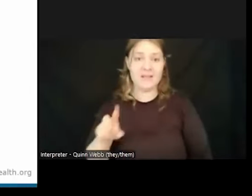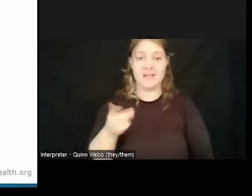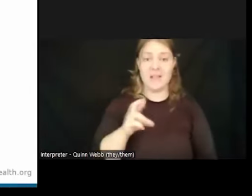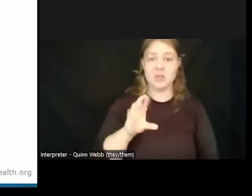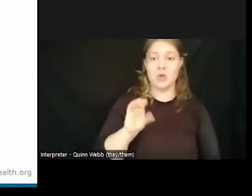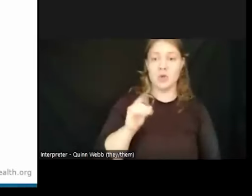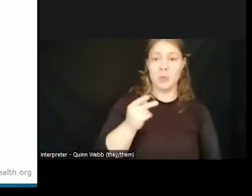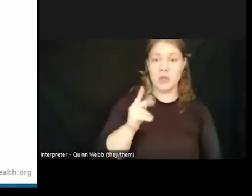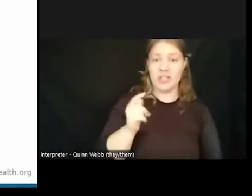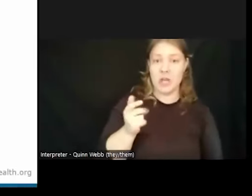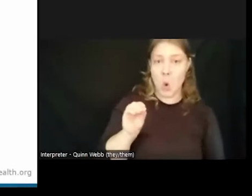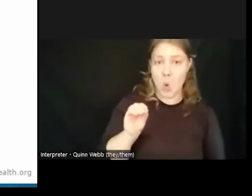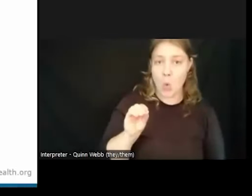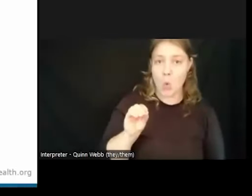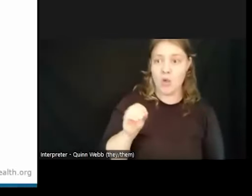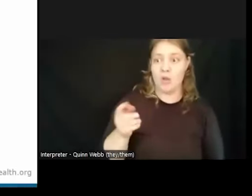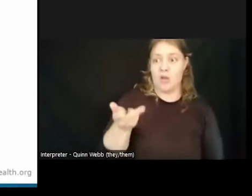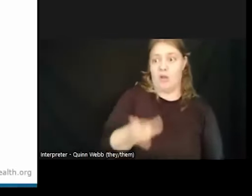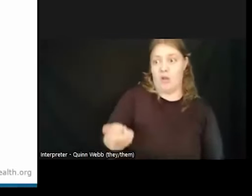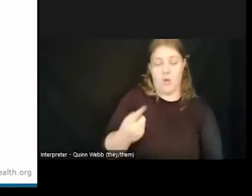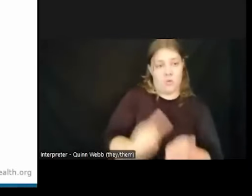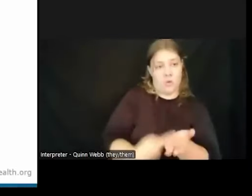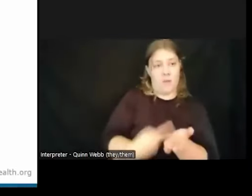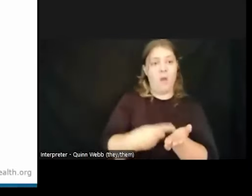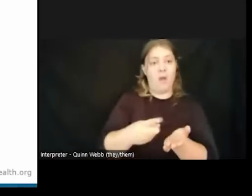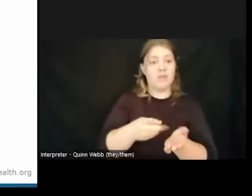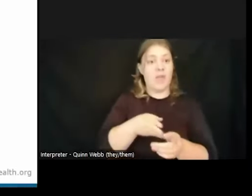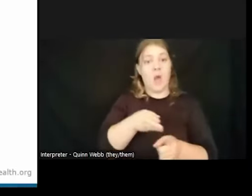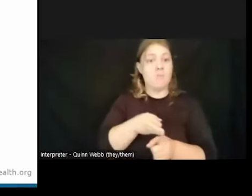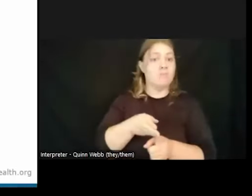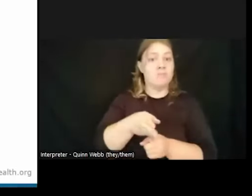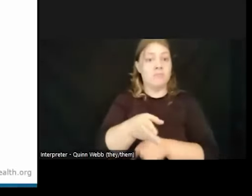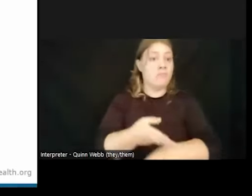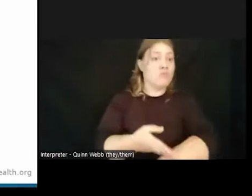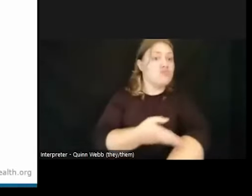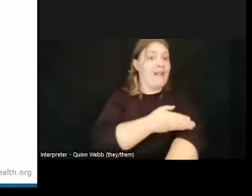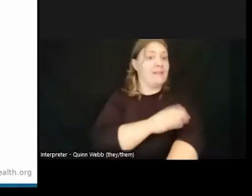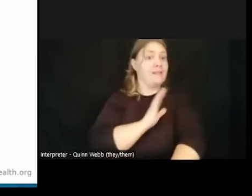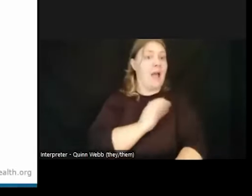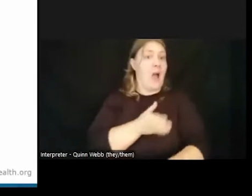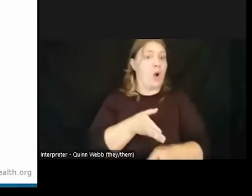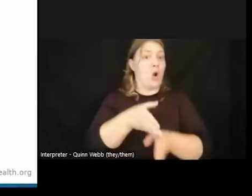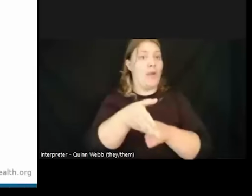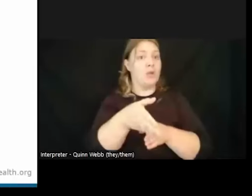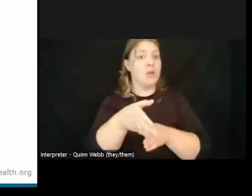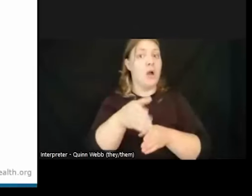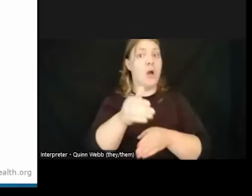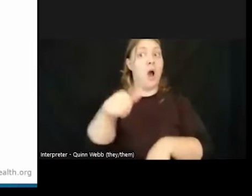that you know as we progress in our careers our responsibility is to pull others but I challenge